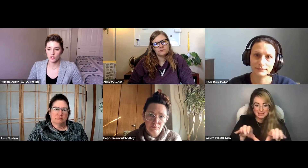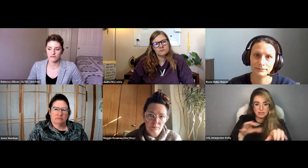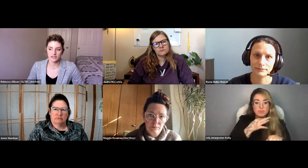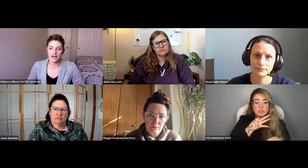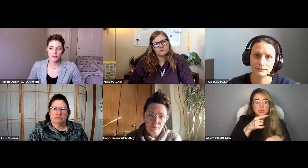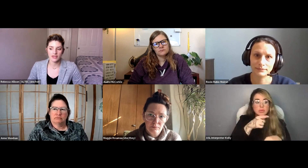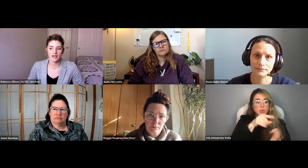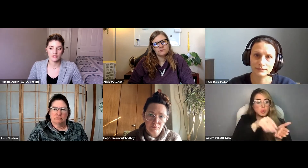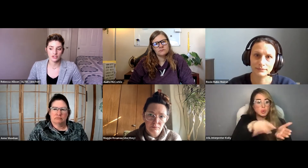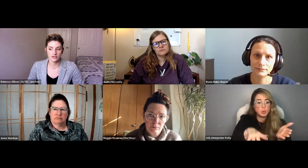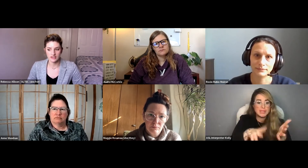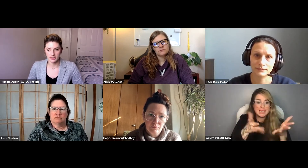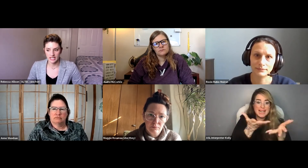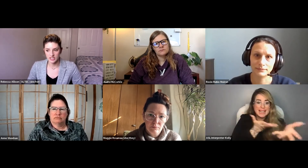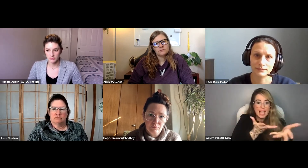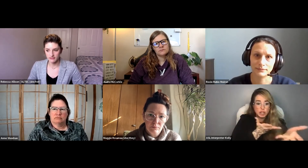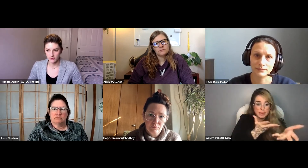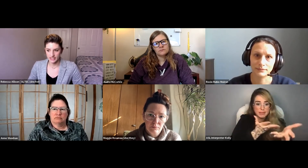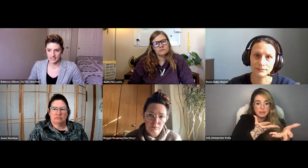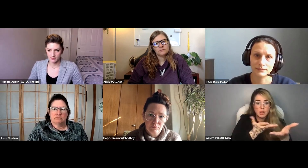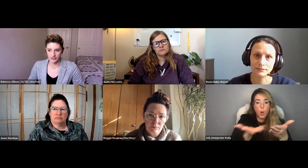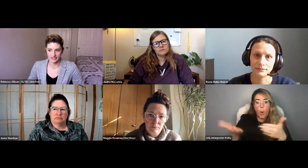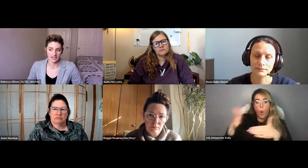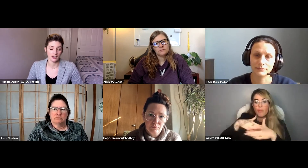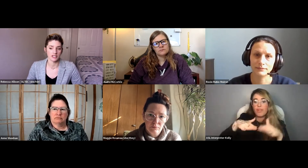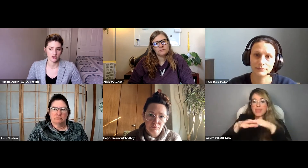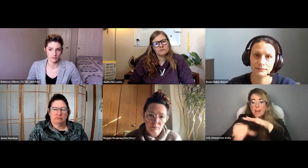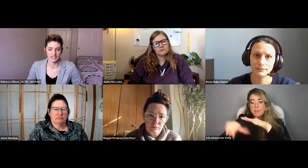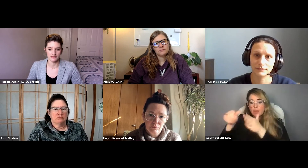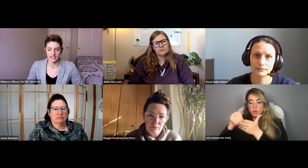overlap with the other students engagement for example in the comic strip activity?"